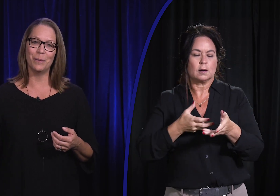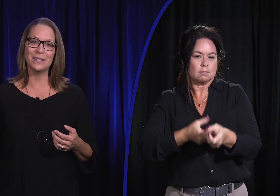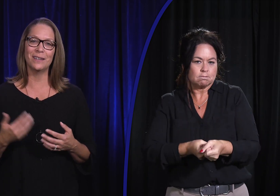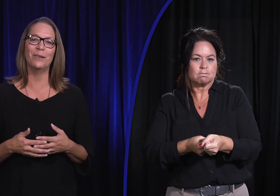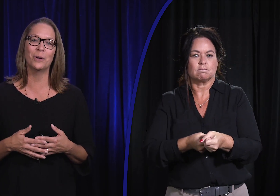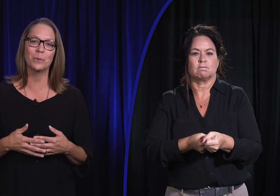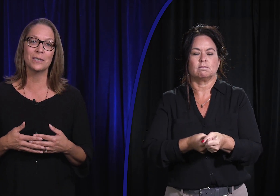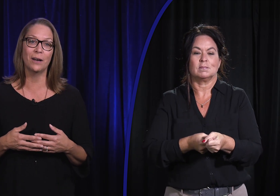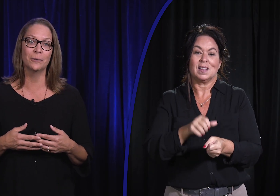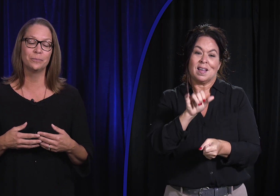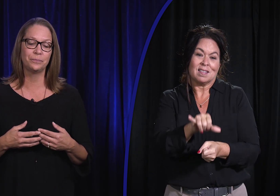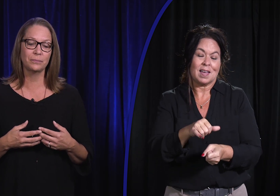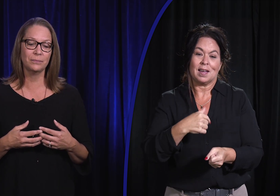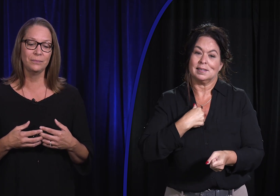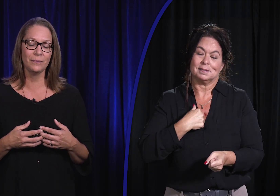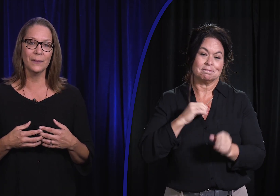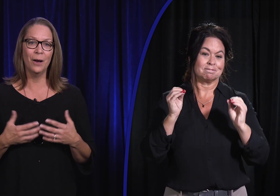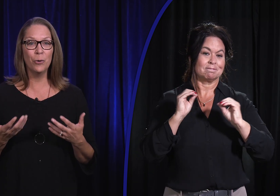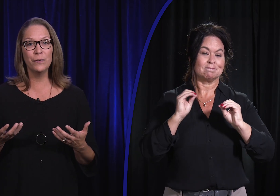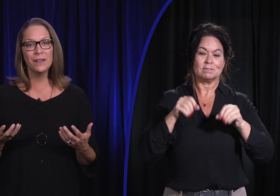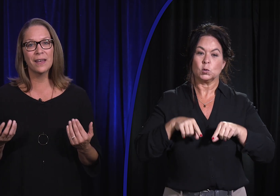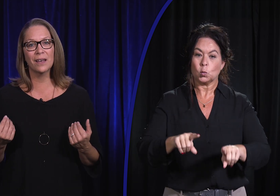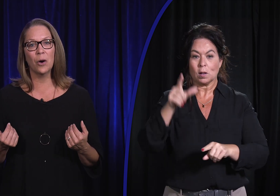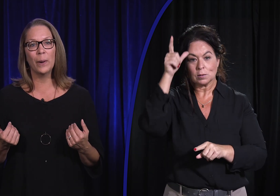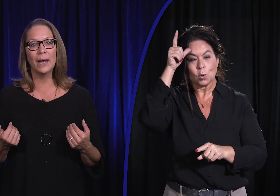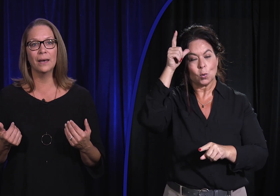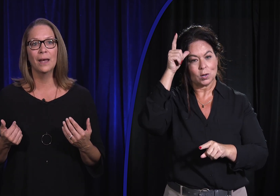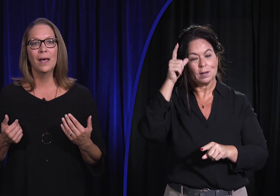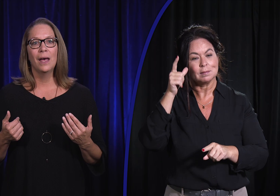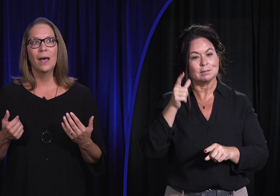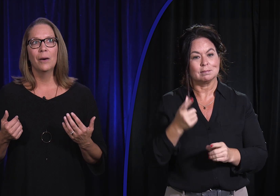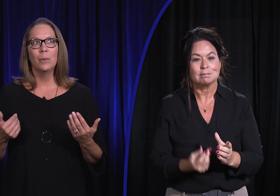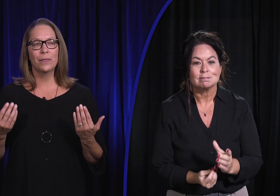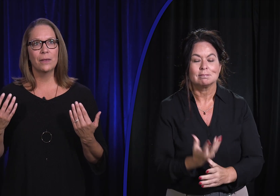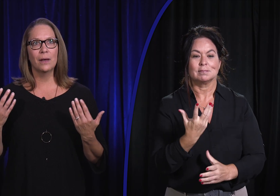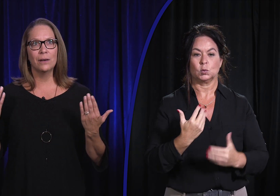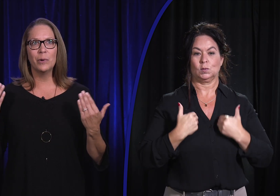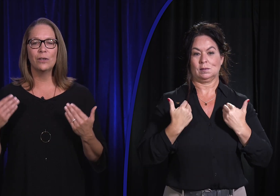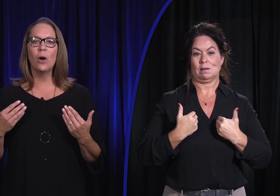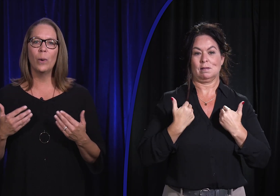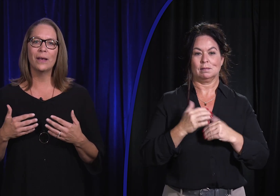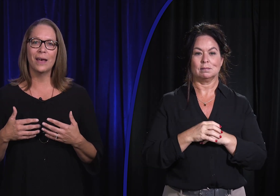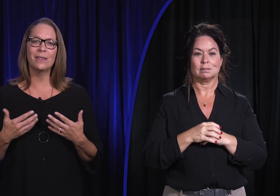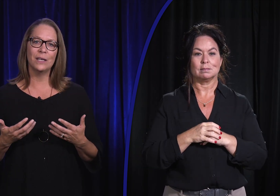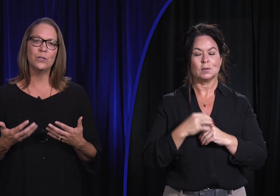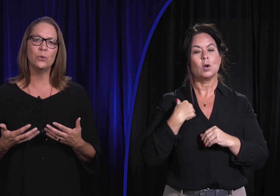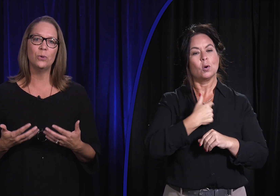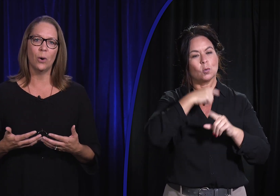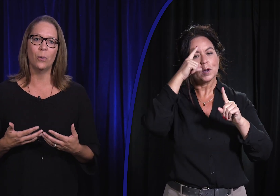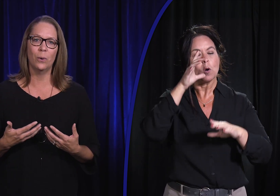when my son Logan was young. Hopefully they can go in with knowing that they do know